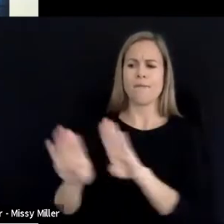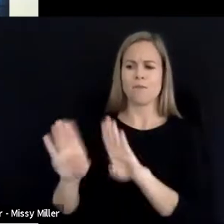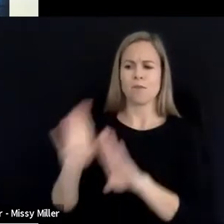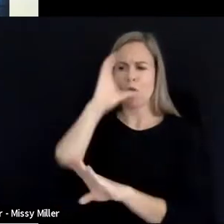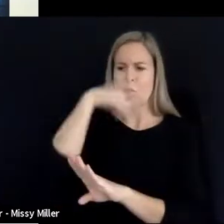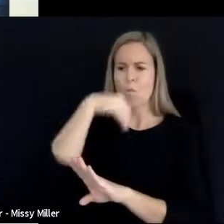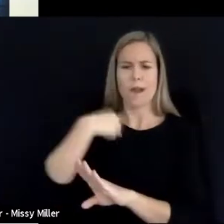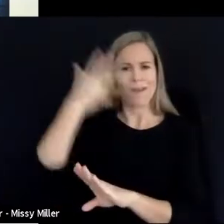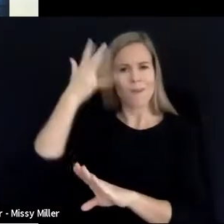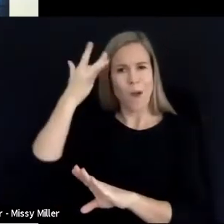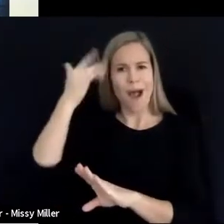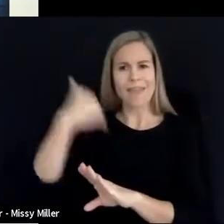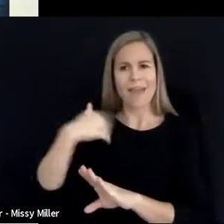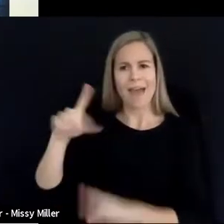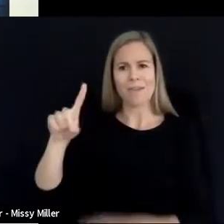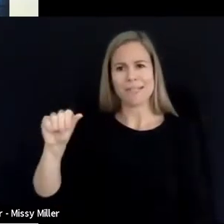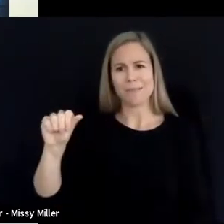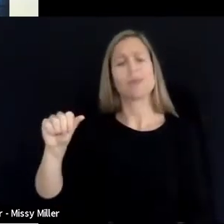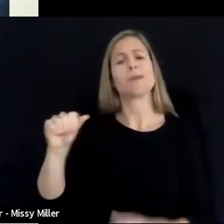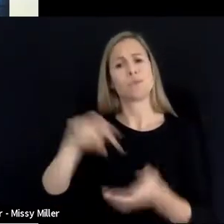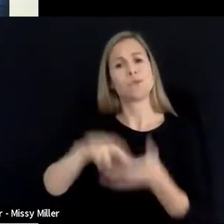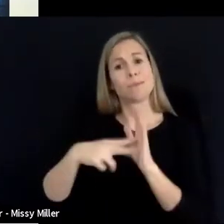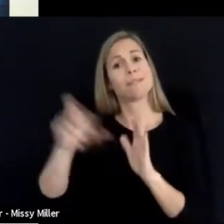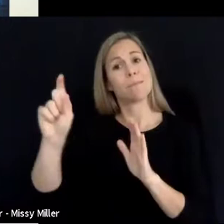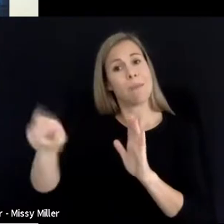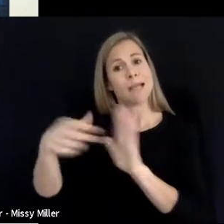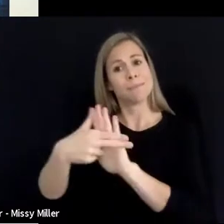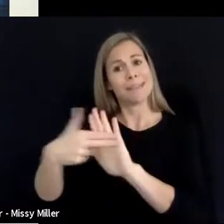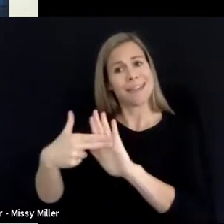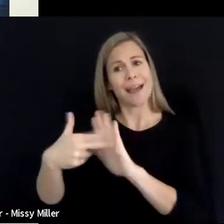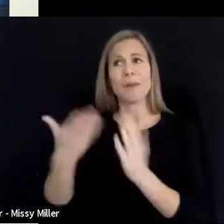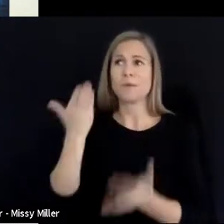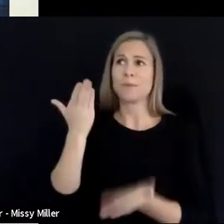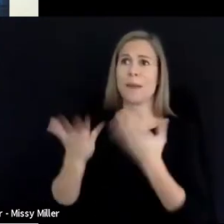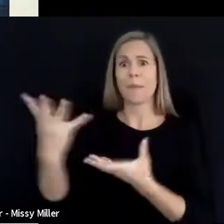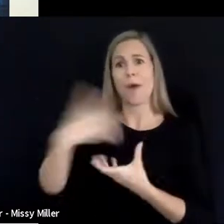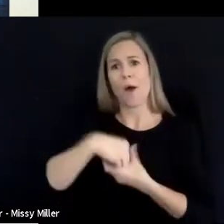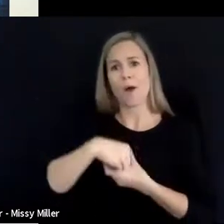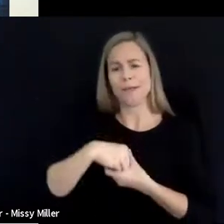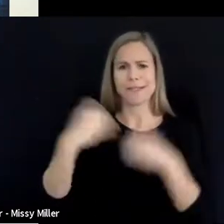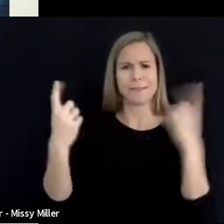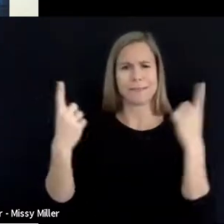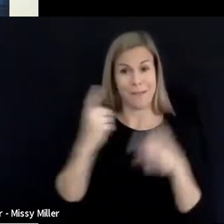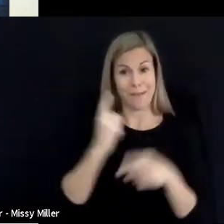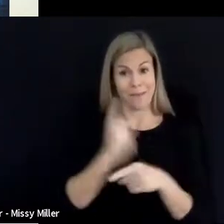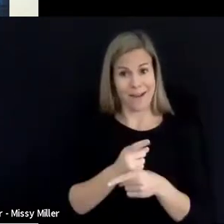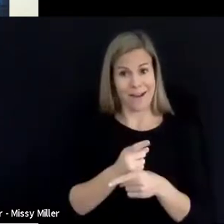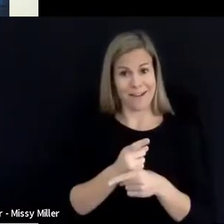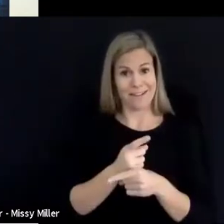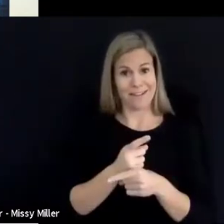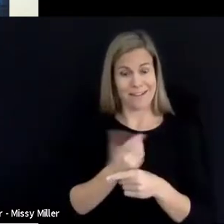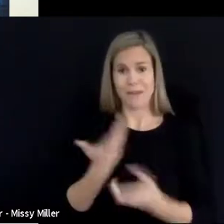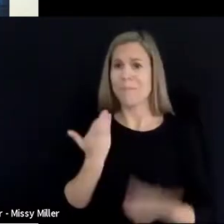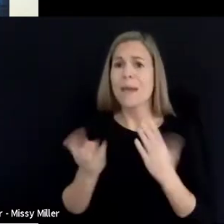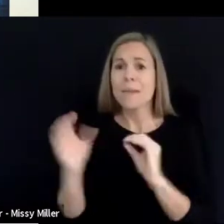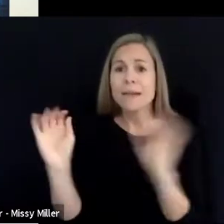it must be part of a diagnosis, right? Autism or whatever you wanna call it. It could have little or no meaning. There's no meaning behind it,